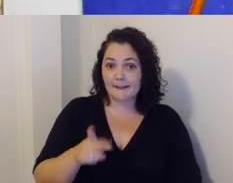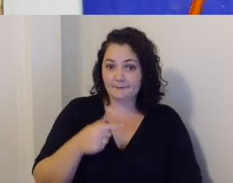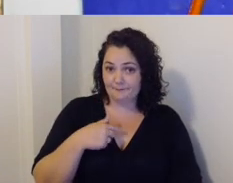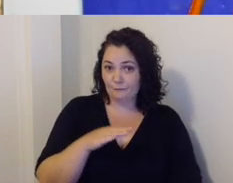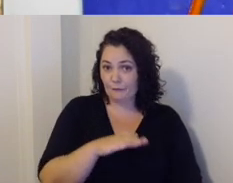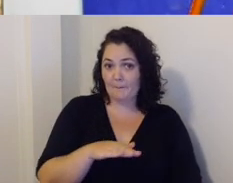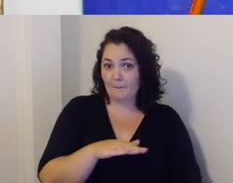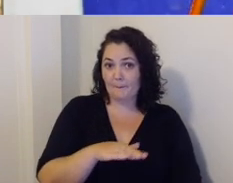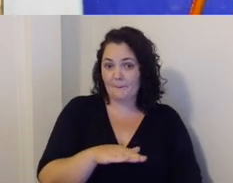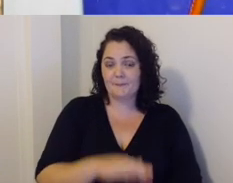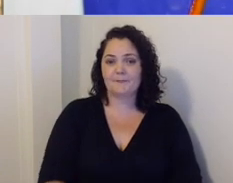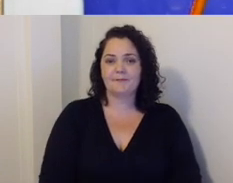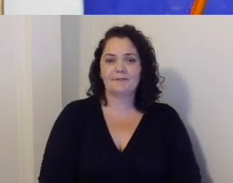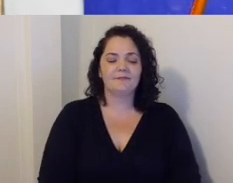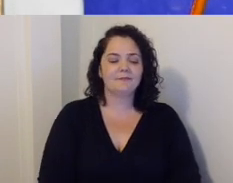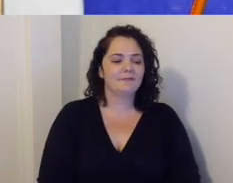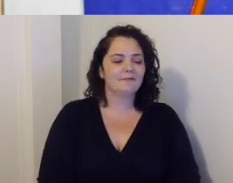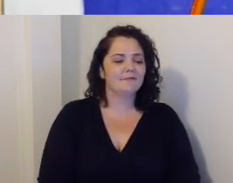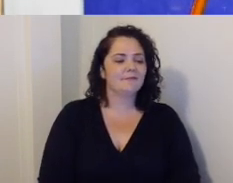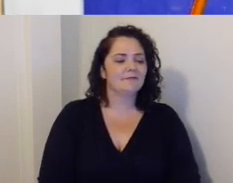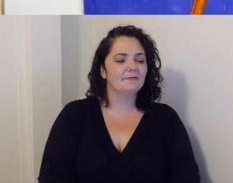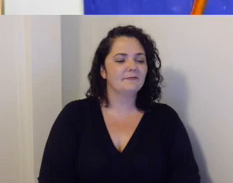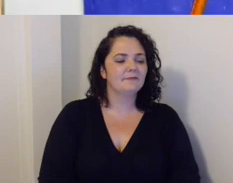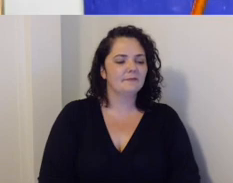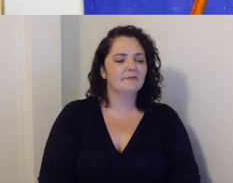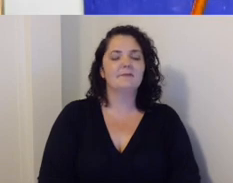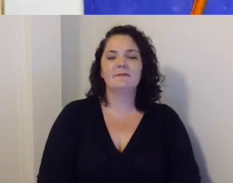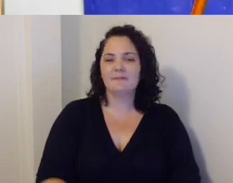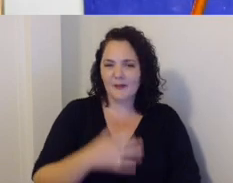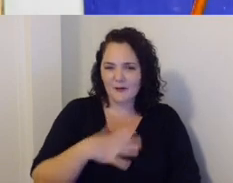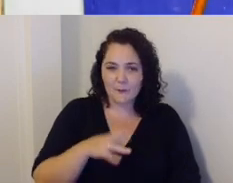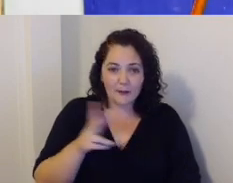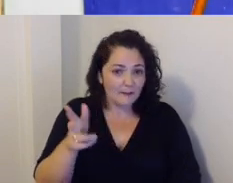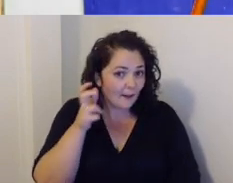softly rub that cornstarch in and now we're going to do an audio test again